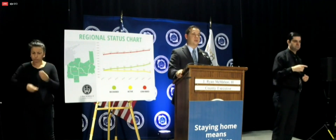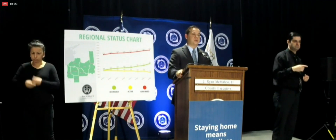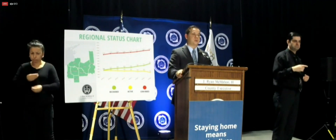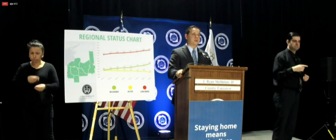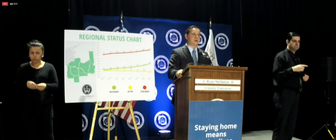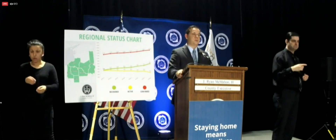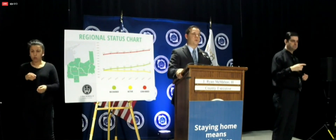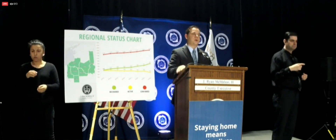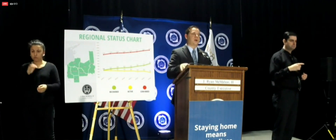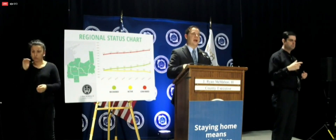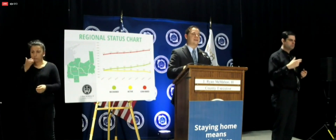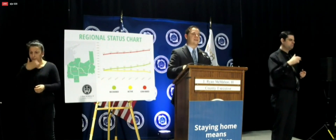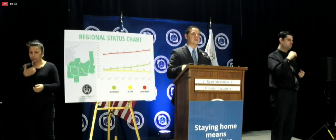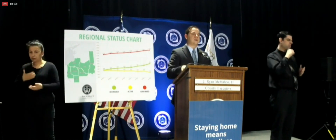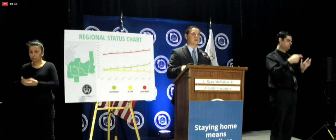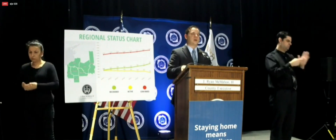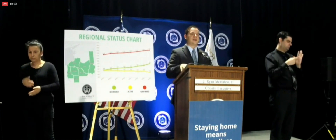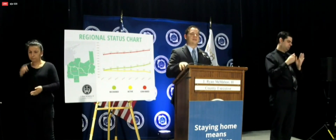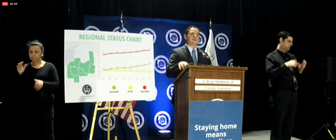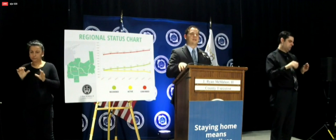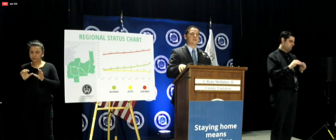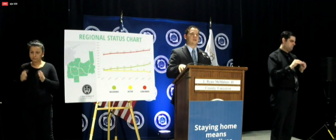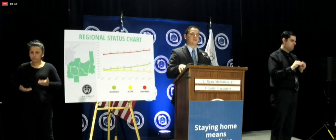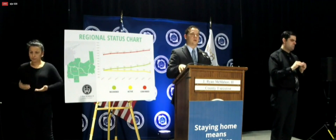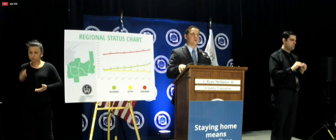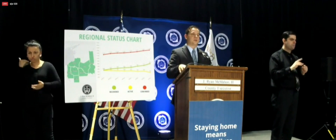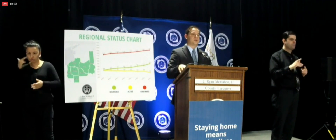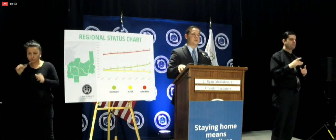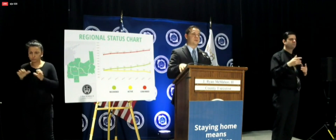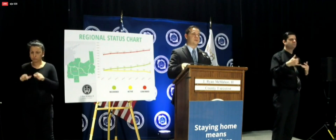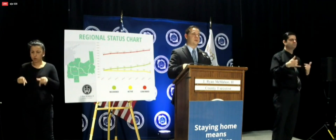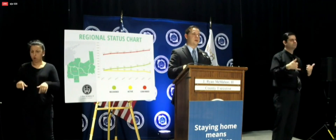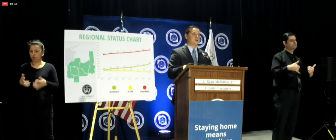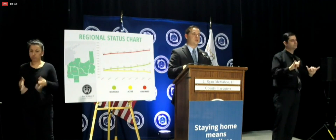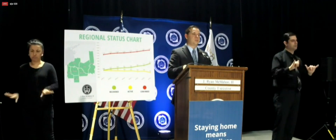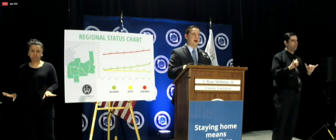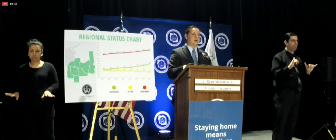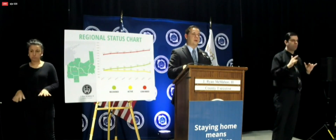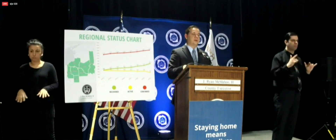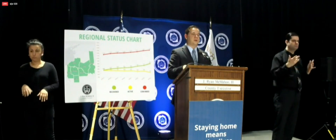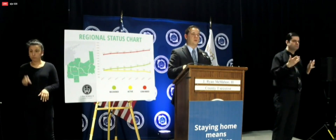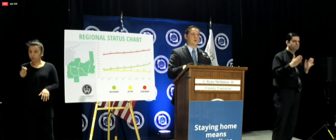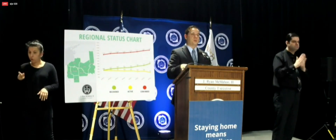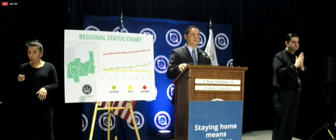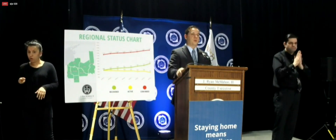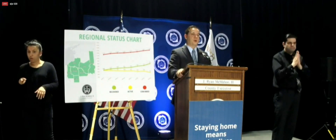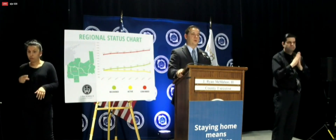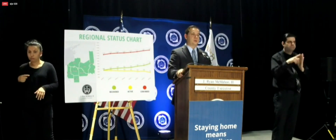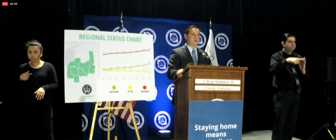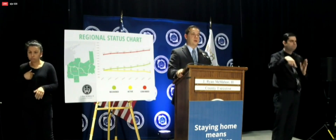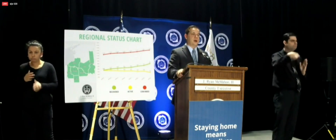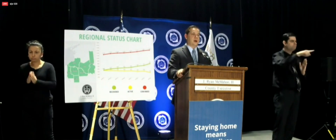OUR DATA IMPROVED FROM THAT STANDPOINT. WE ARE NO LONGER IN A VOLUNTARY SHELTER IN PLACE BUT WE'RE ASKING YOU TO CONTINUE TO SOCIAL